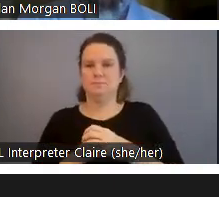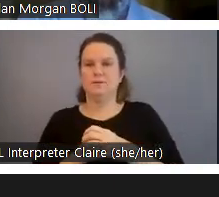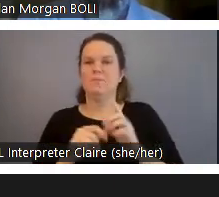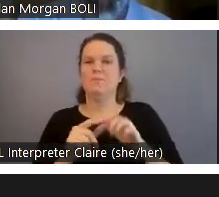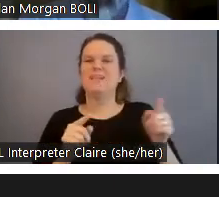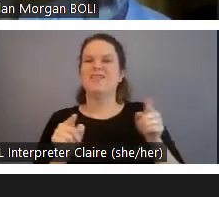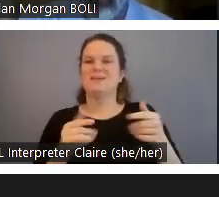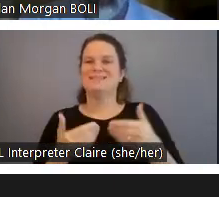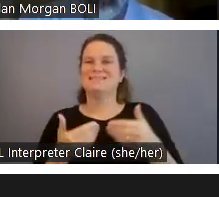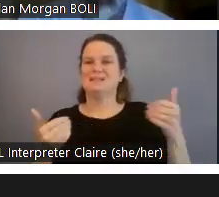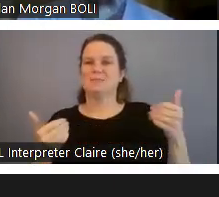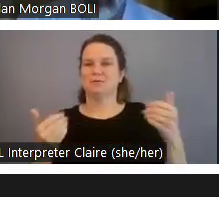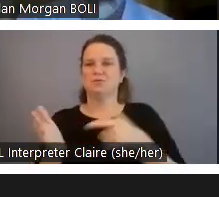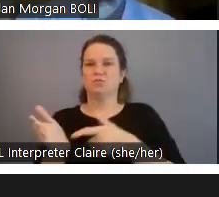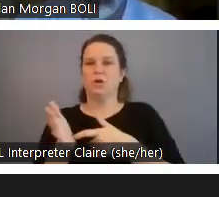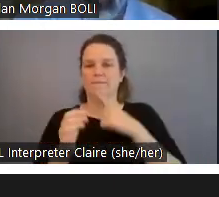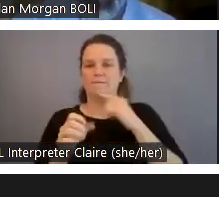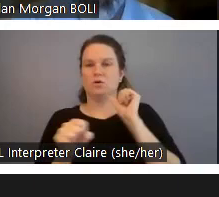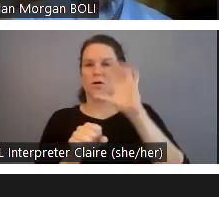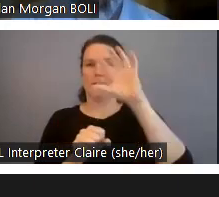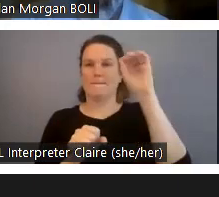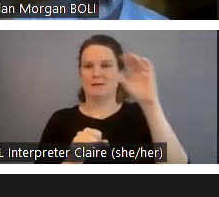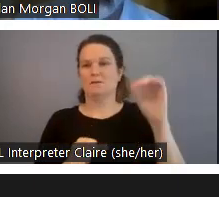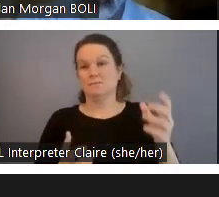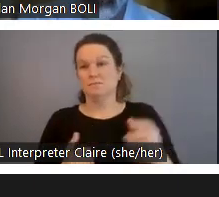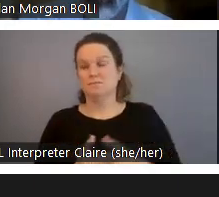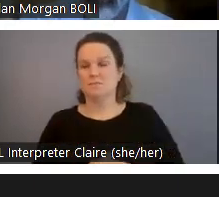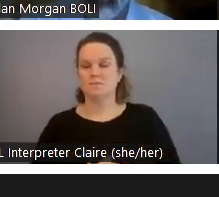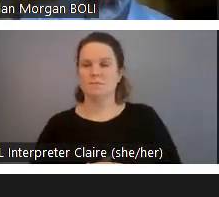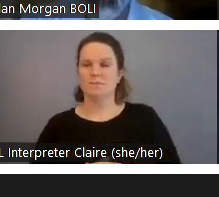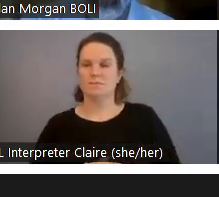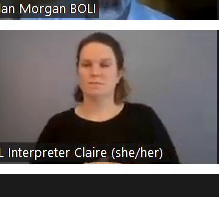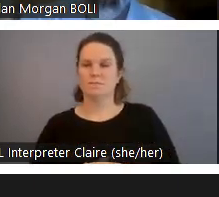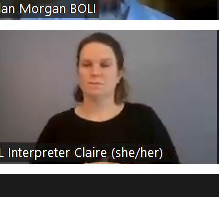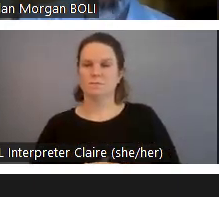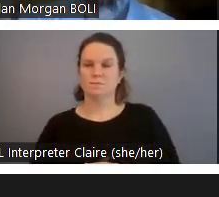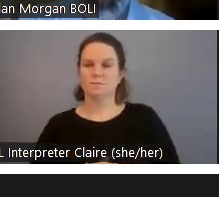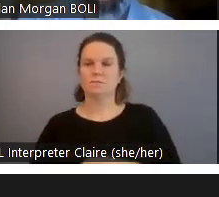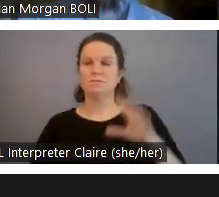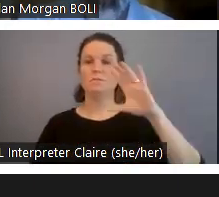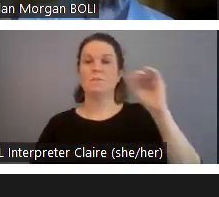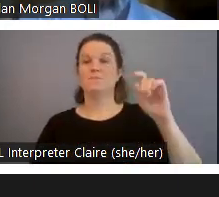requirements for employers from that perspective. And so, you know, an employer